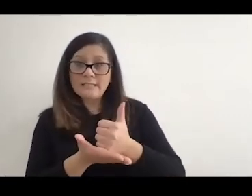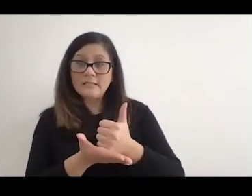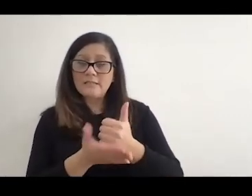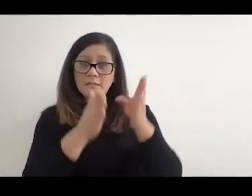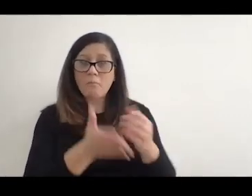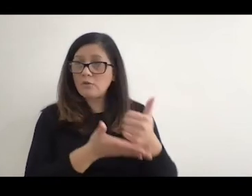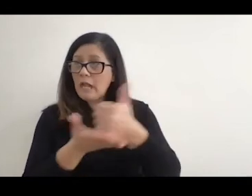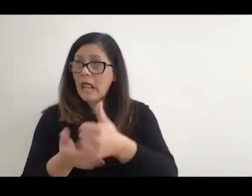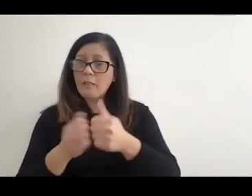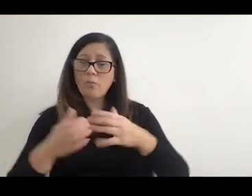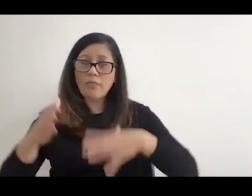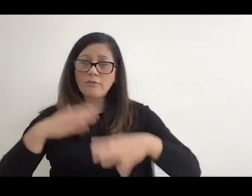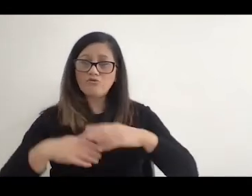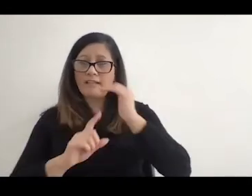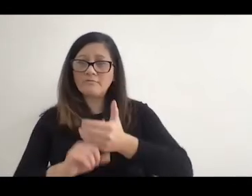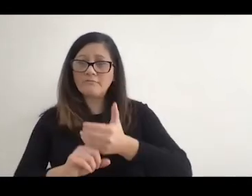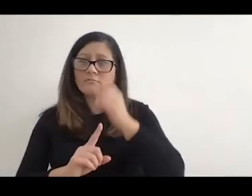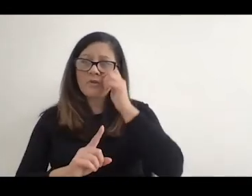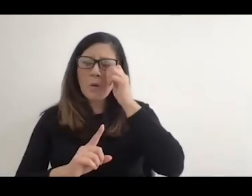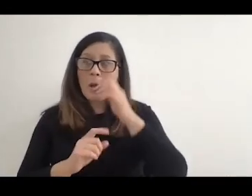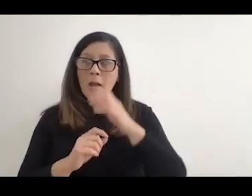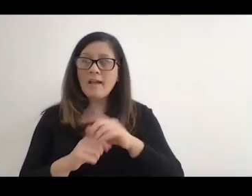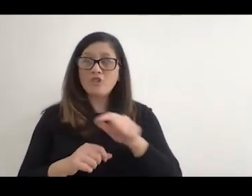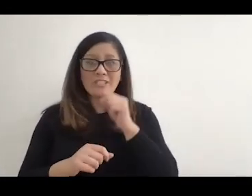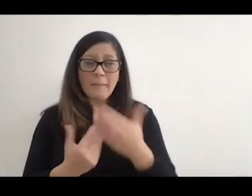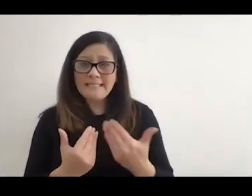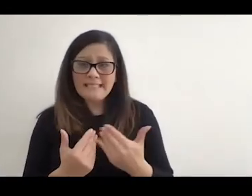It shouldn't be easy to put on. I have seen people treated like rag